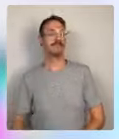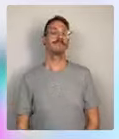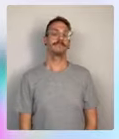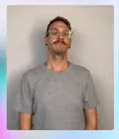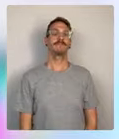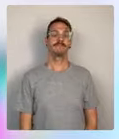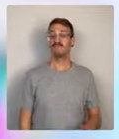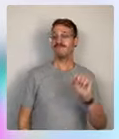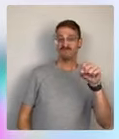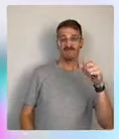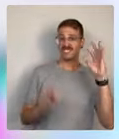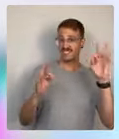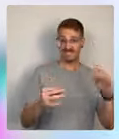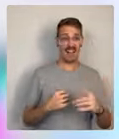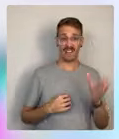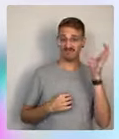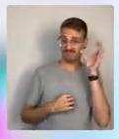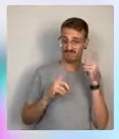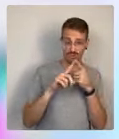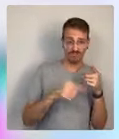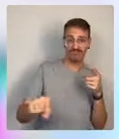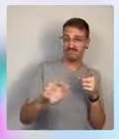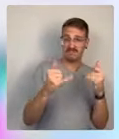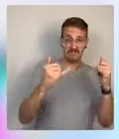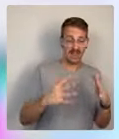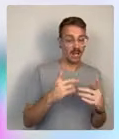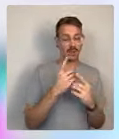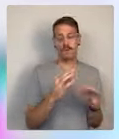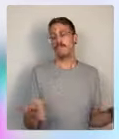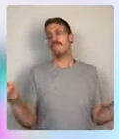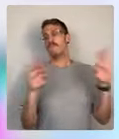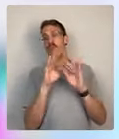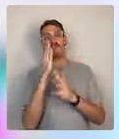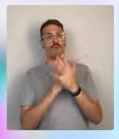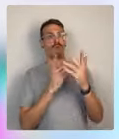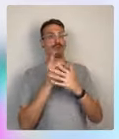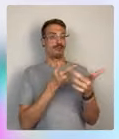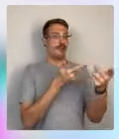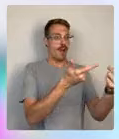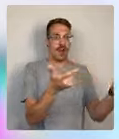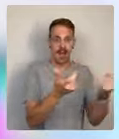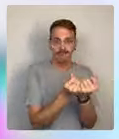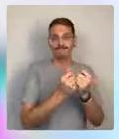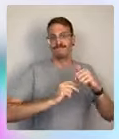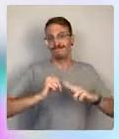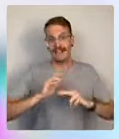where they might be a little bit too lenient. Yeah, absolutely, I think listening to your players